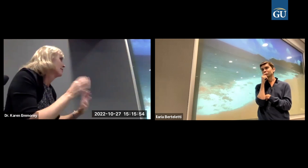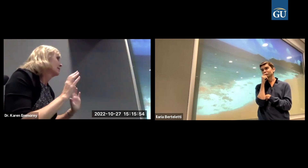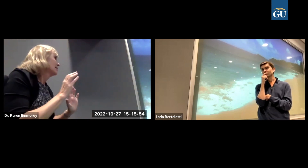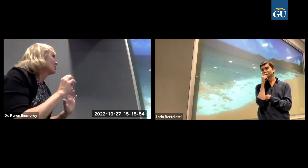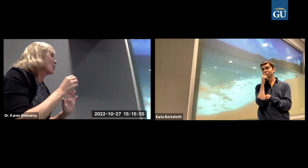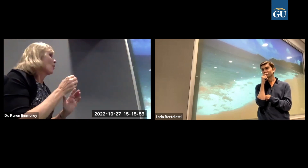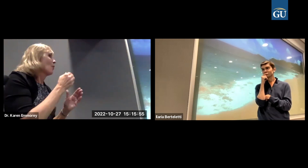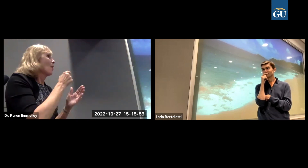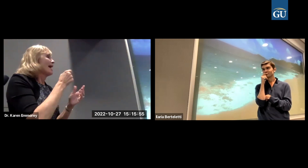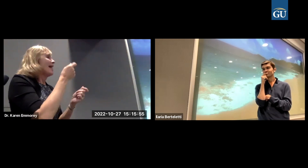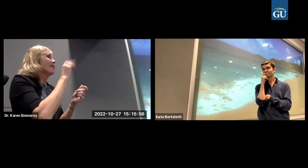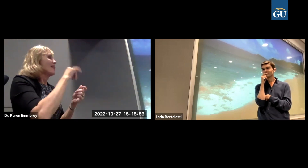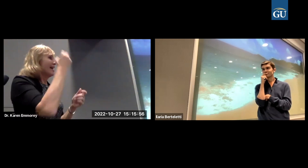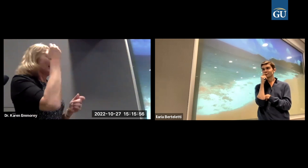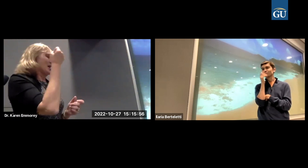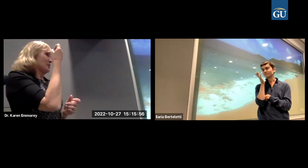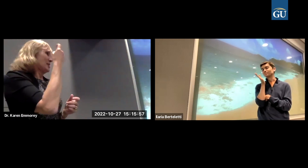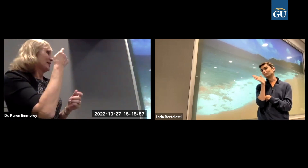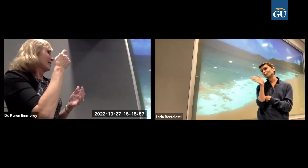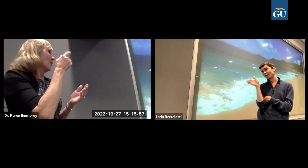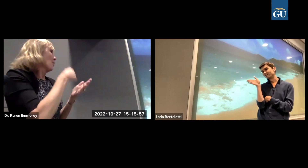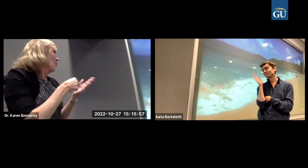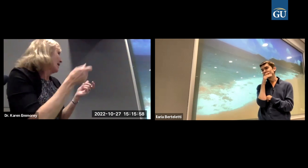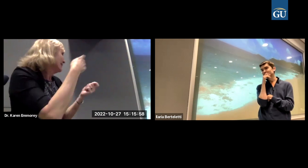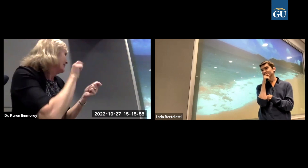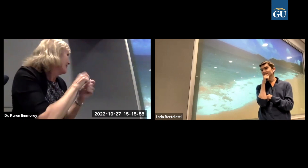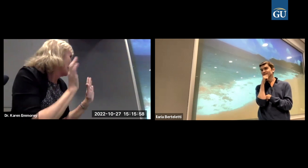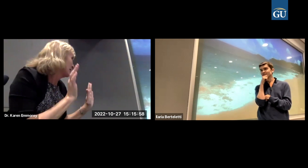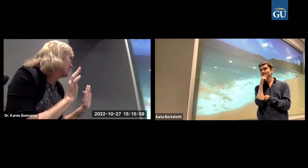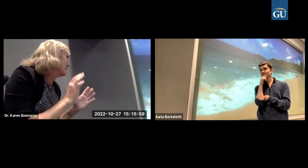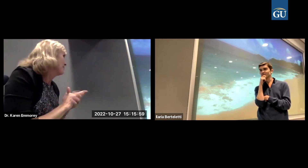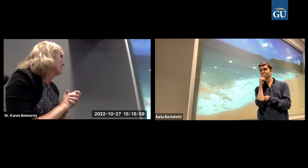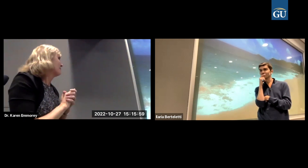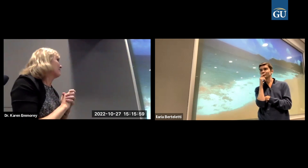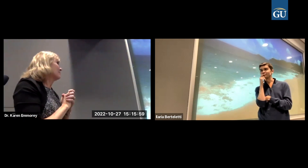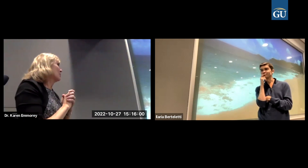it's certainly interesting It is that variability.